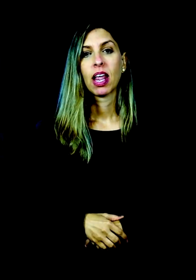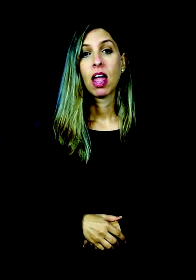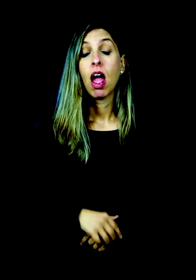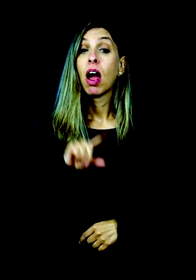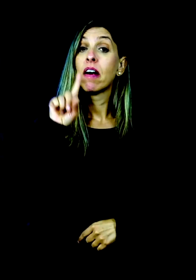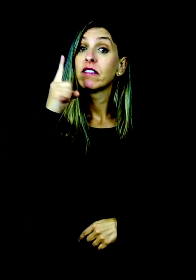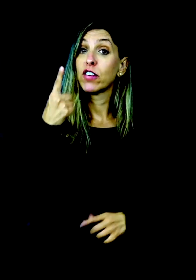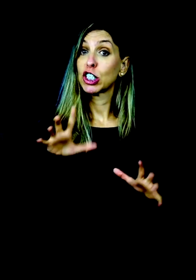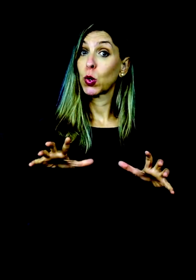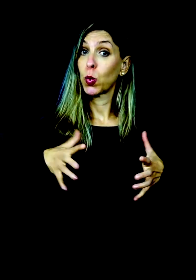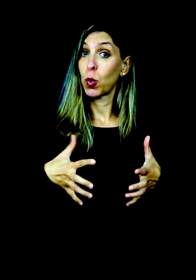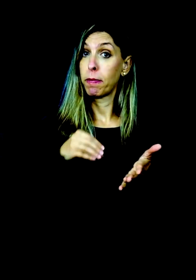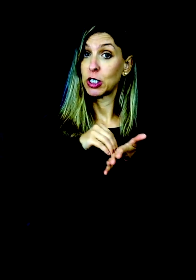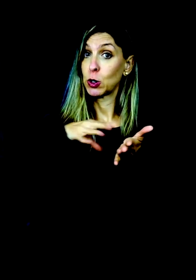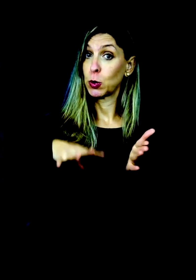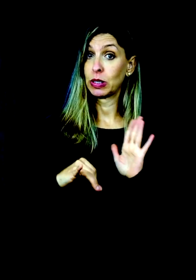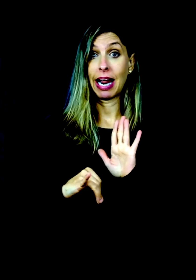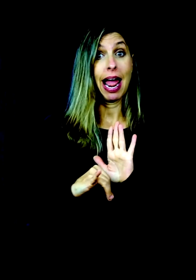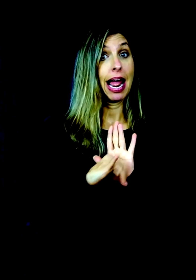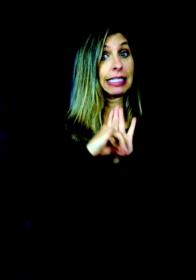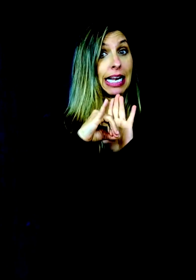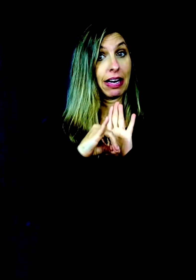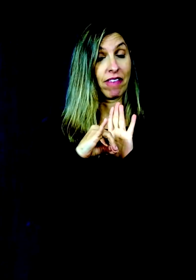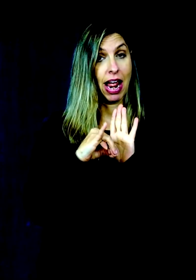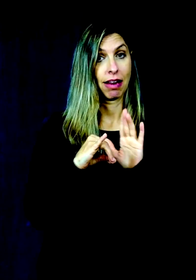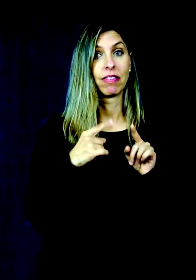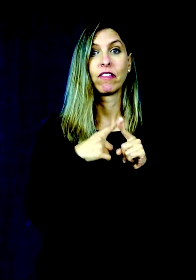In 2017, the first students identified from